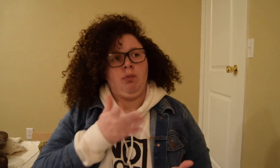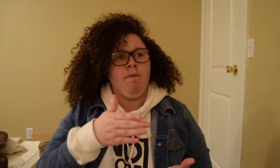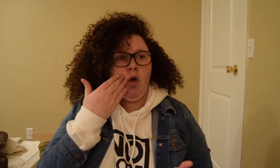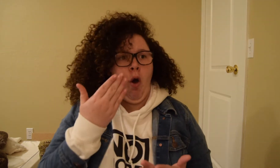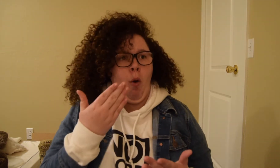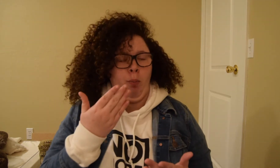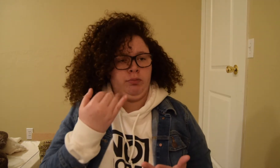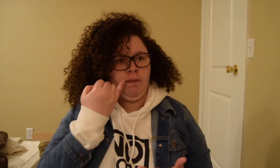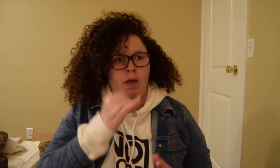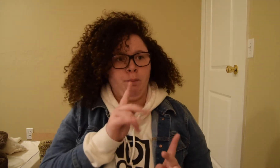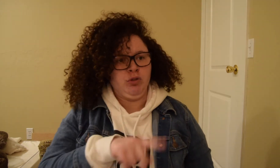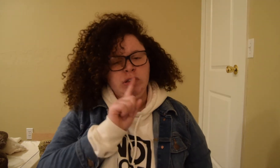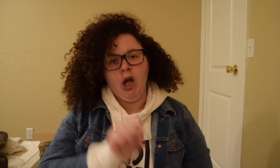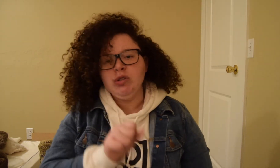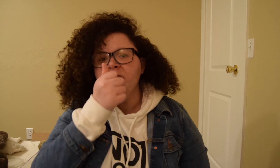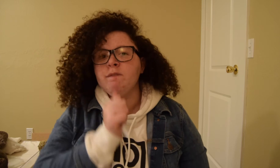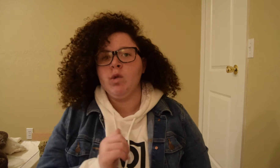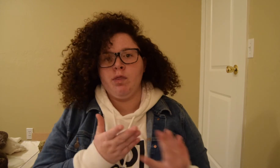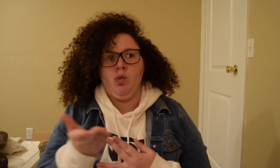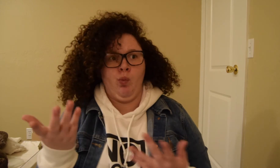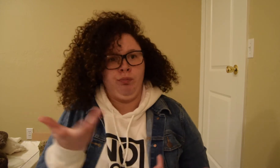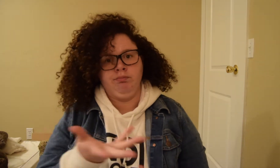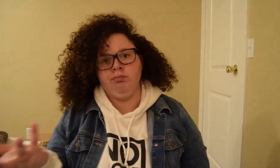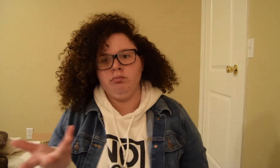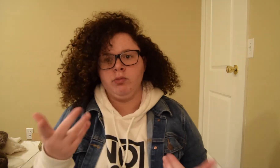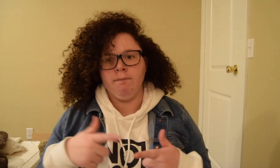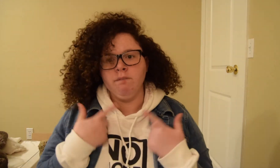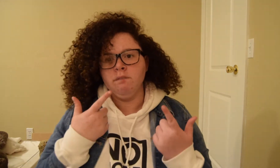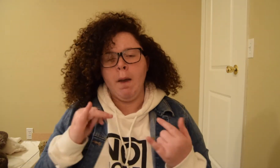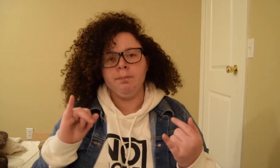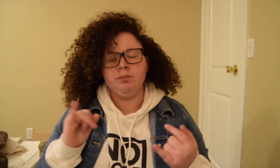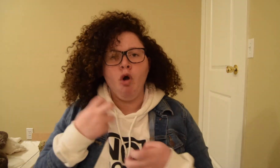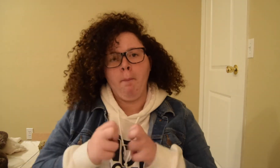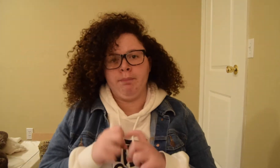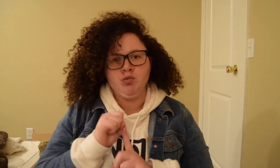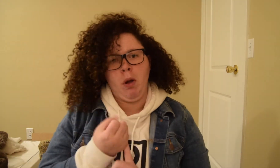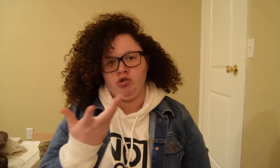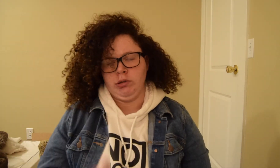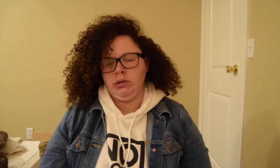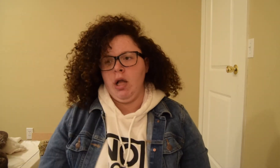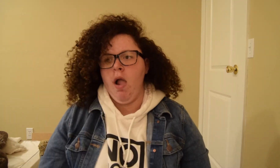You never know if the person is actually suffering through life (problems/tough situations)